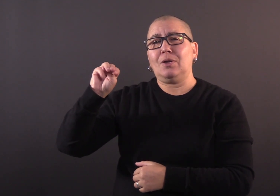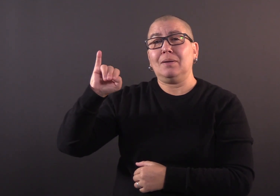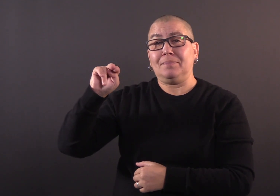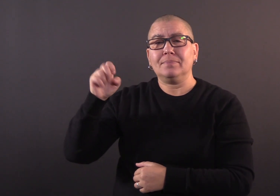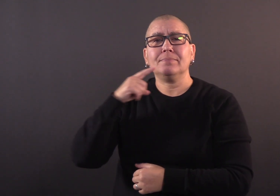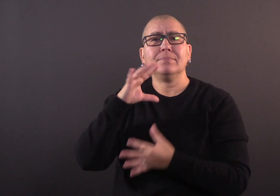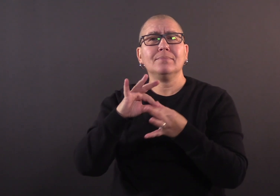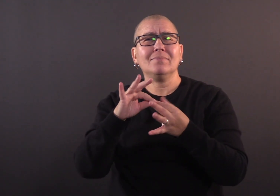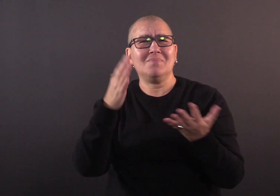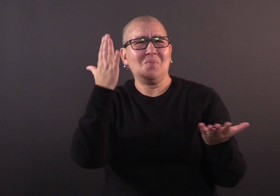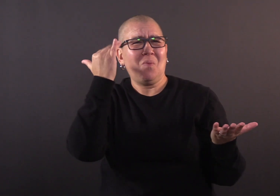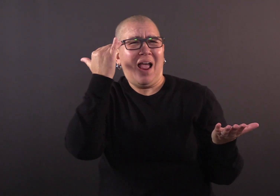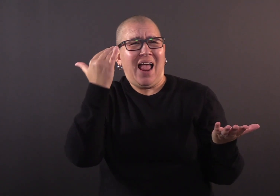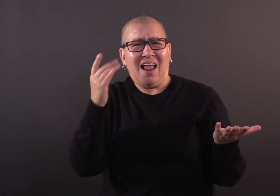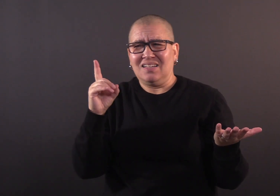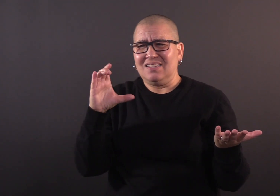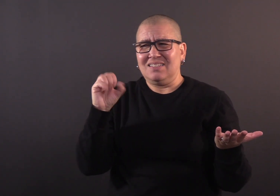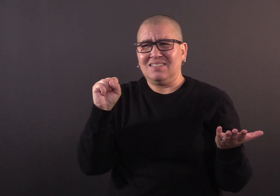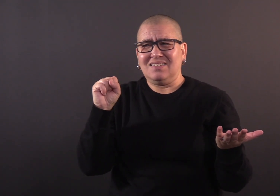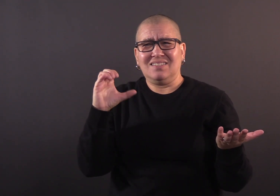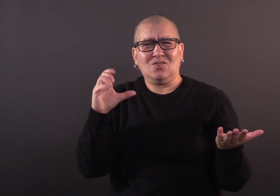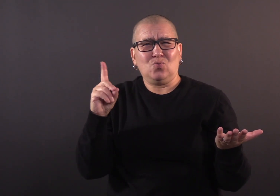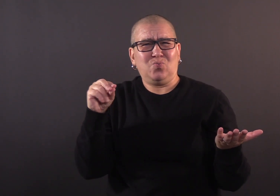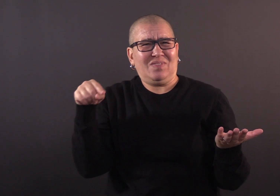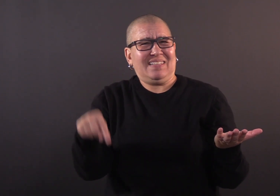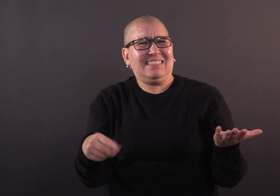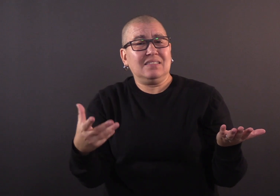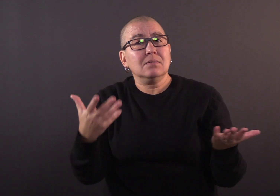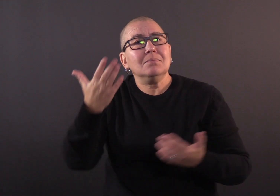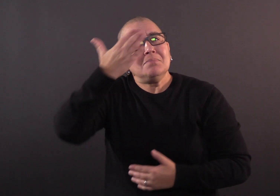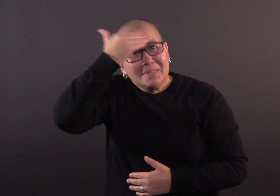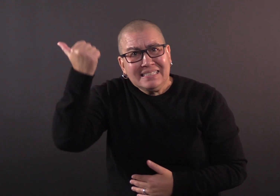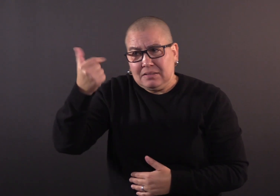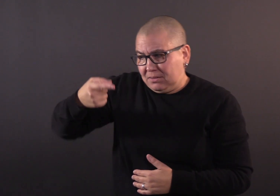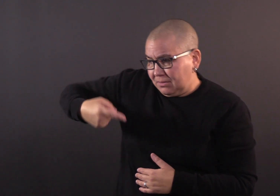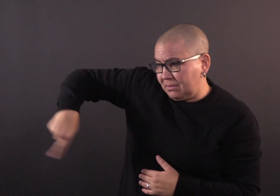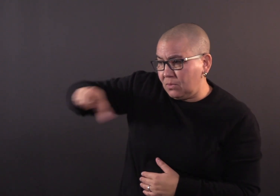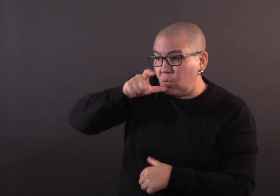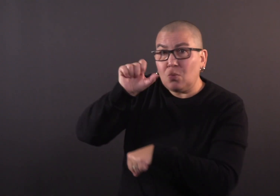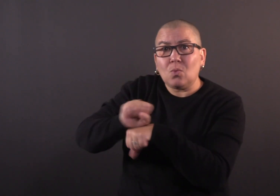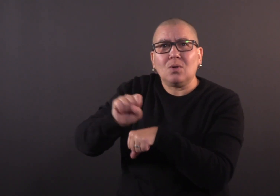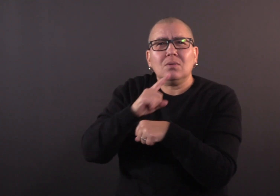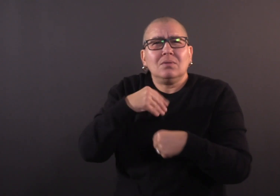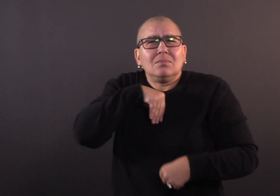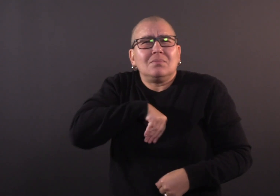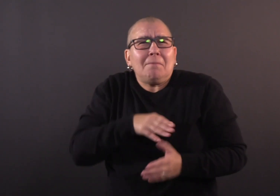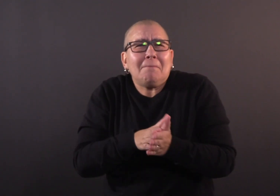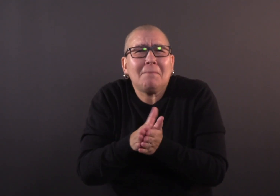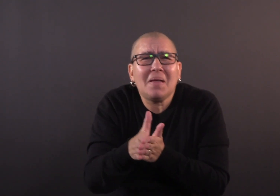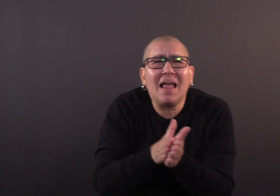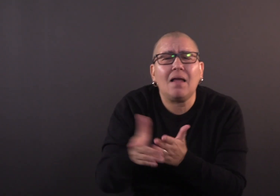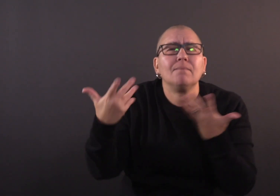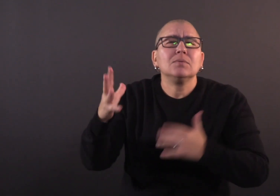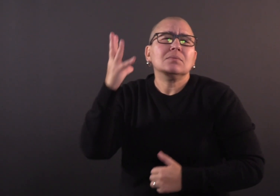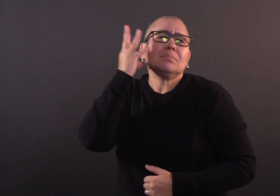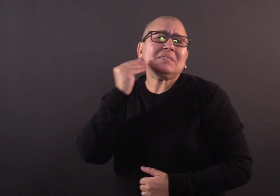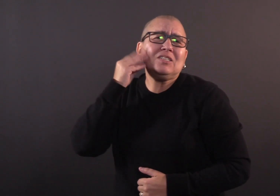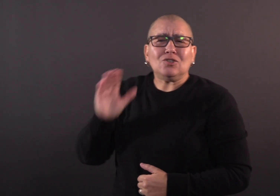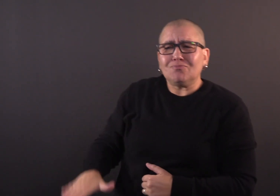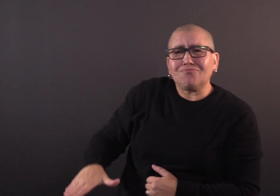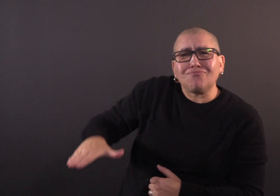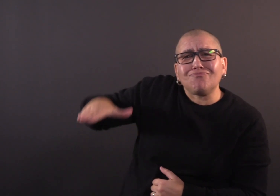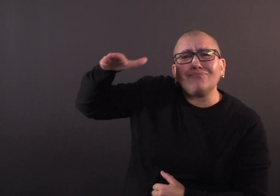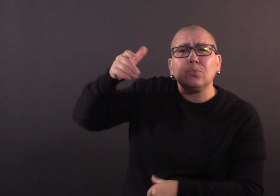Much of DCSC’s work is driven from experience working with deaf schools and communities.